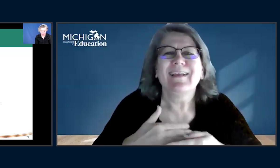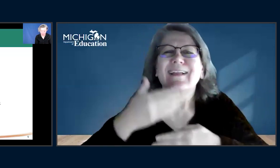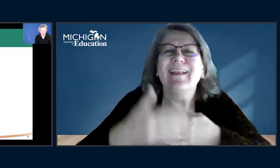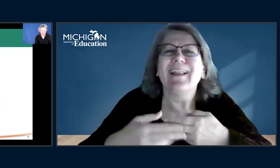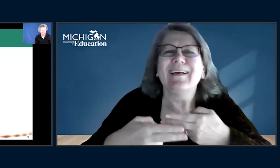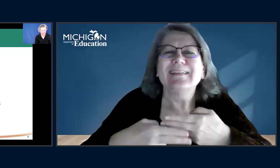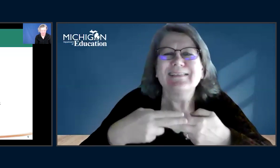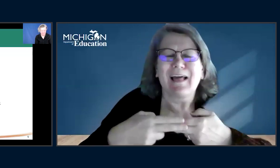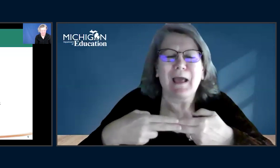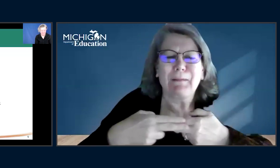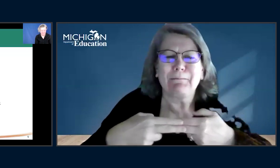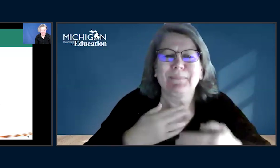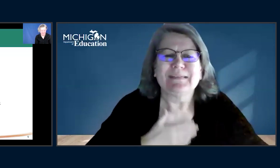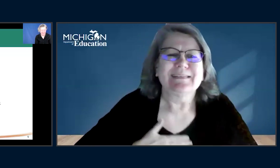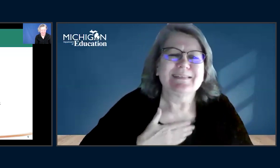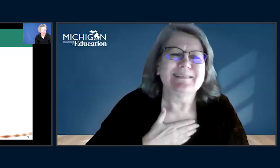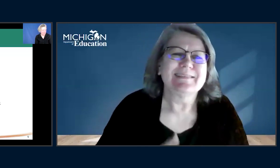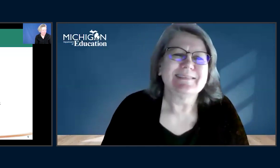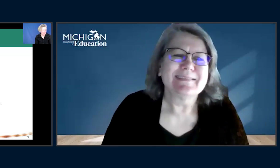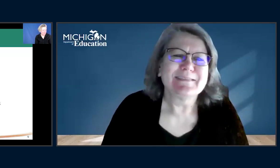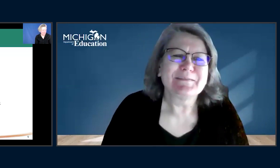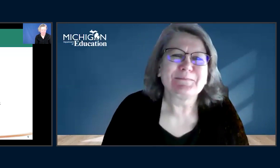So, there's quite a list. And if we can have